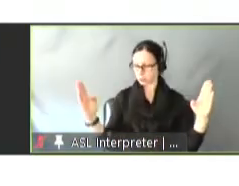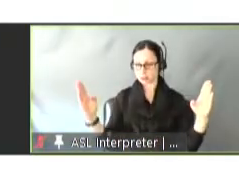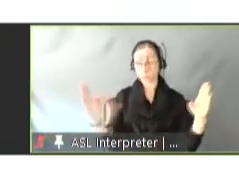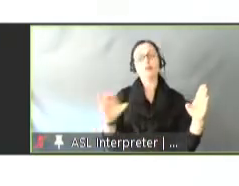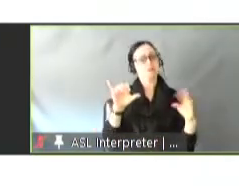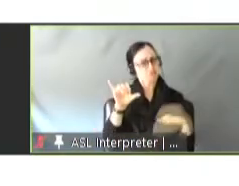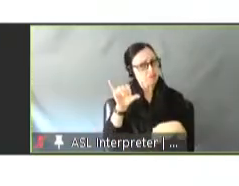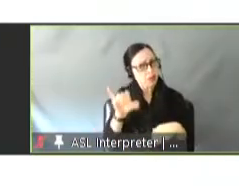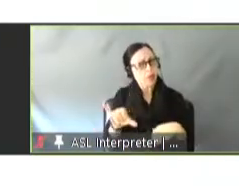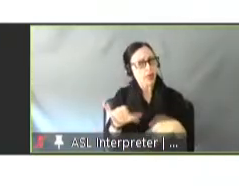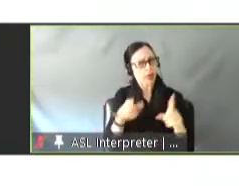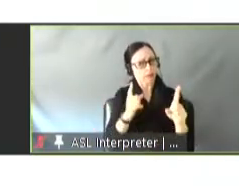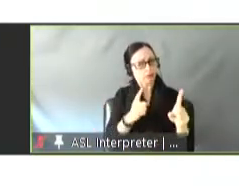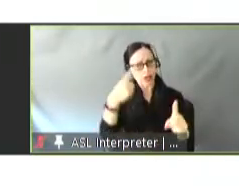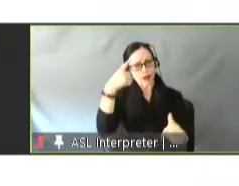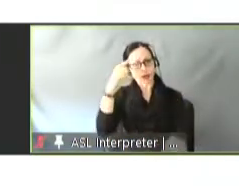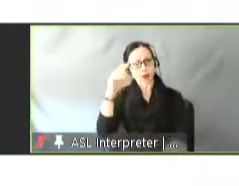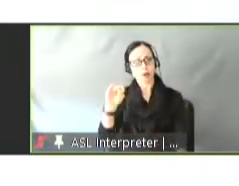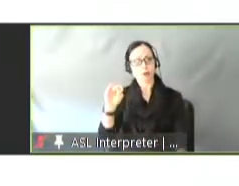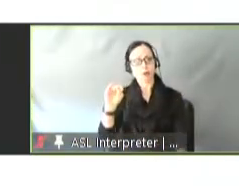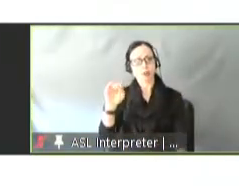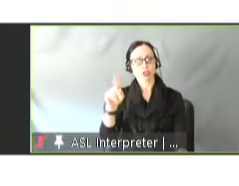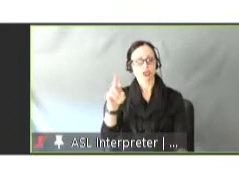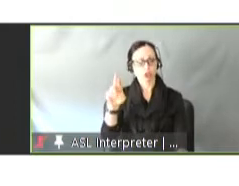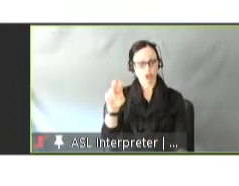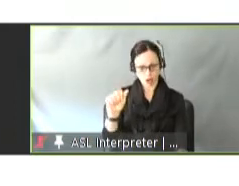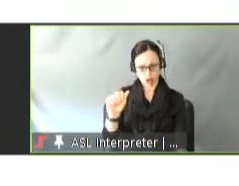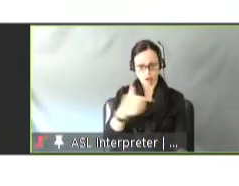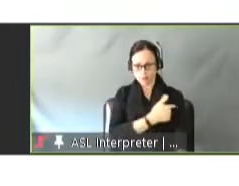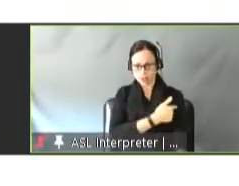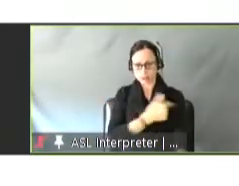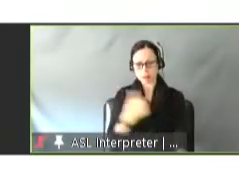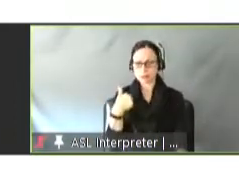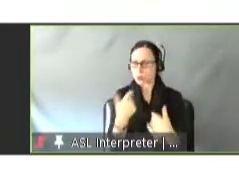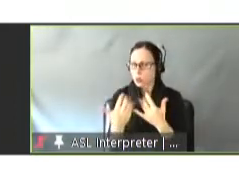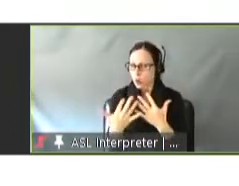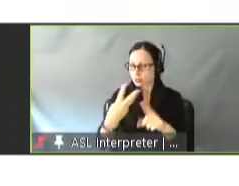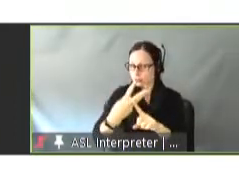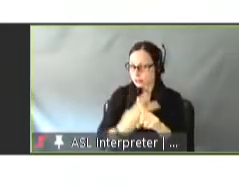so-called Moderna vaccine. We then waited for about six months to follow the trajectory of